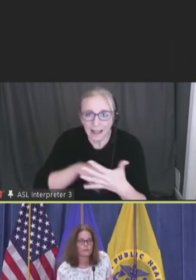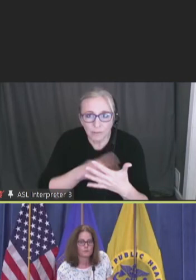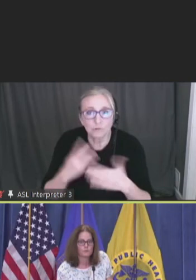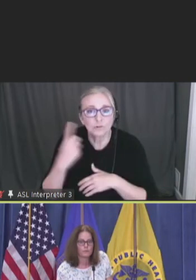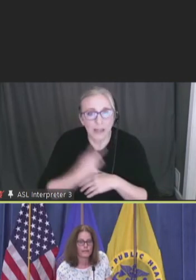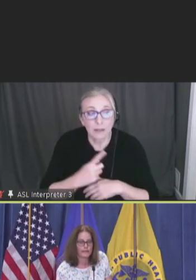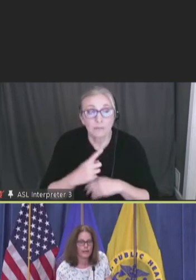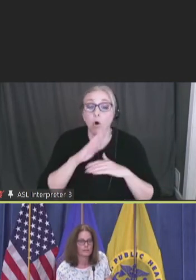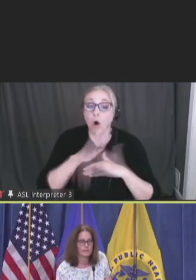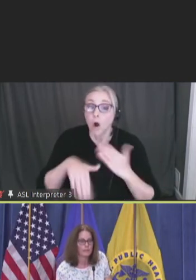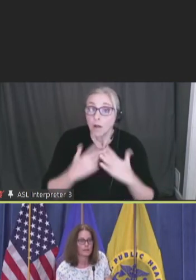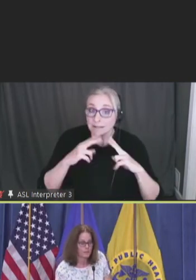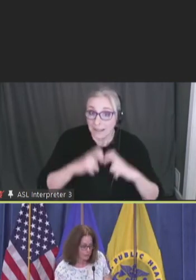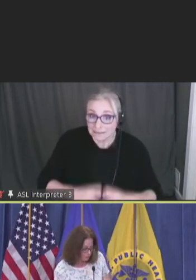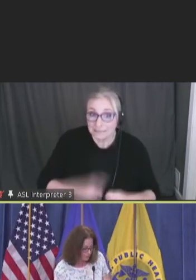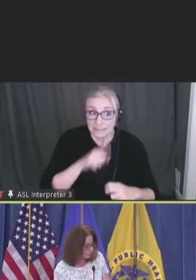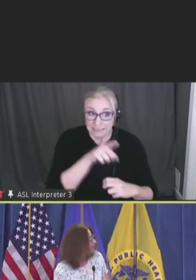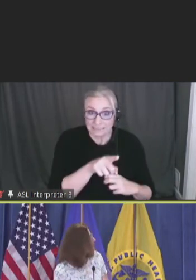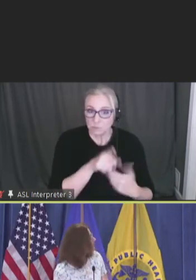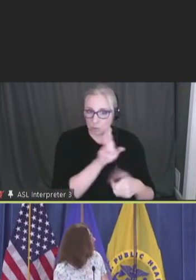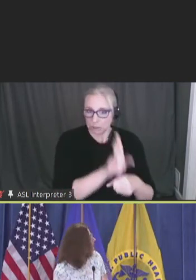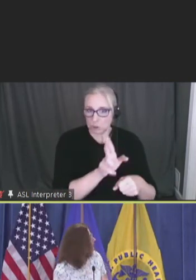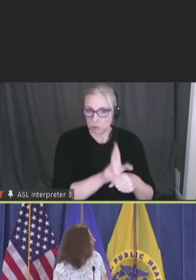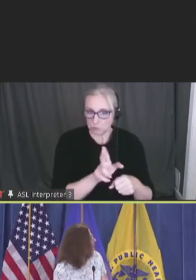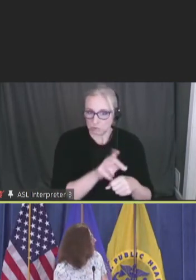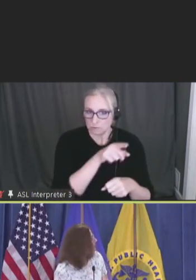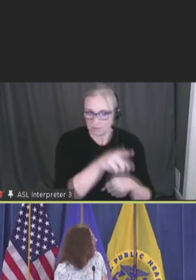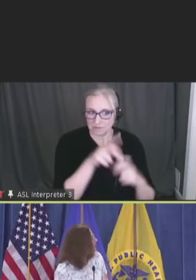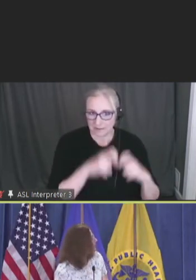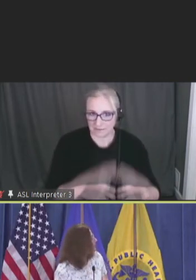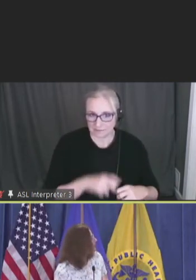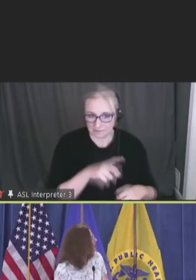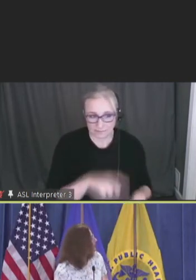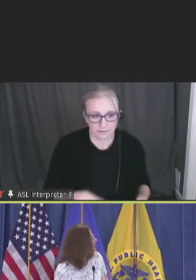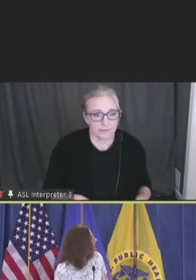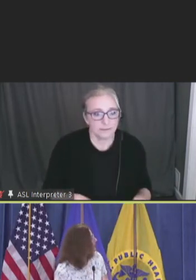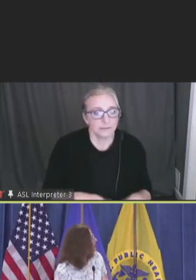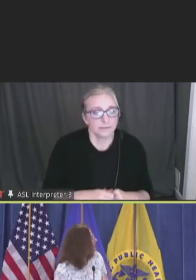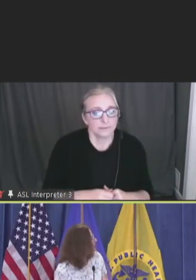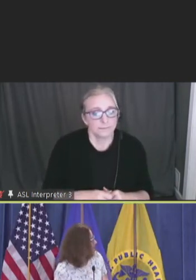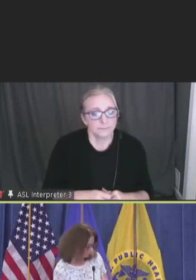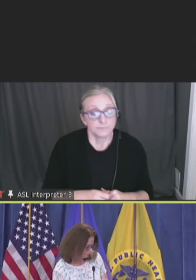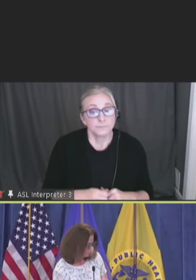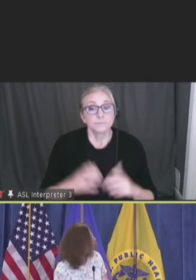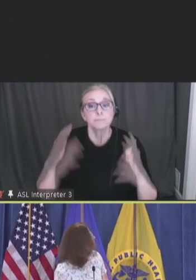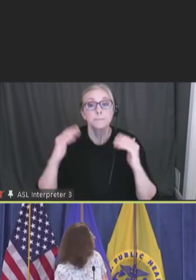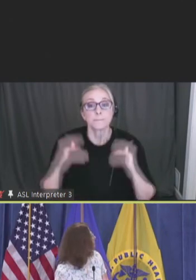This was the analysis that we used. Okay.